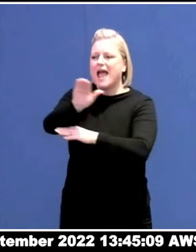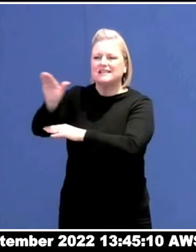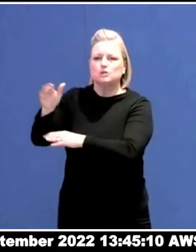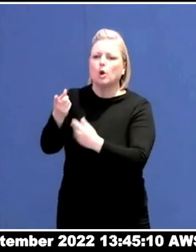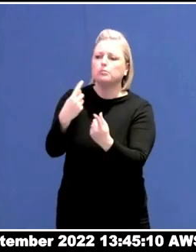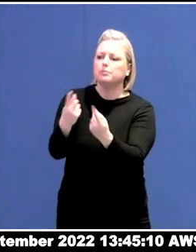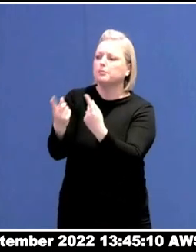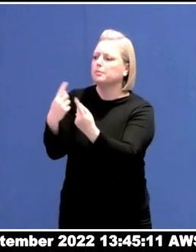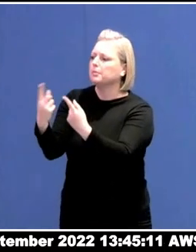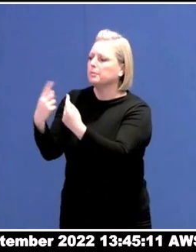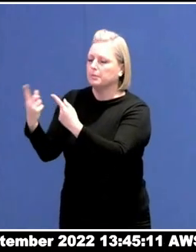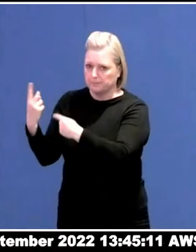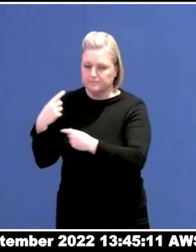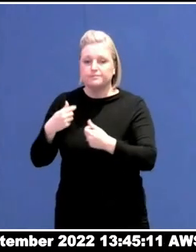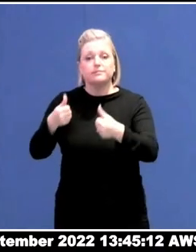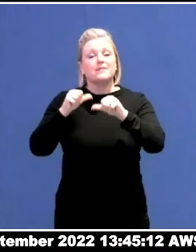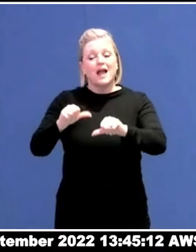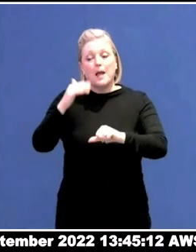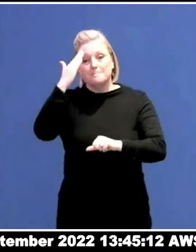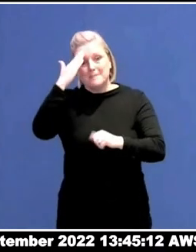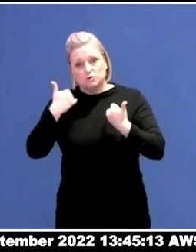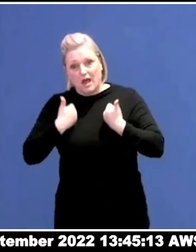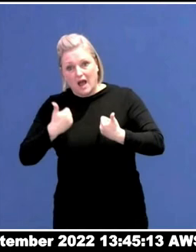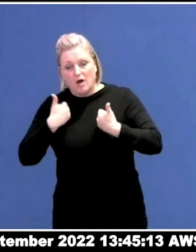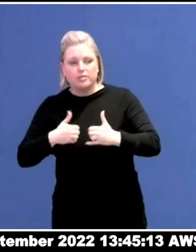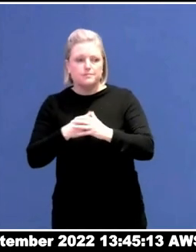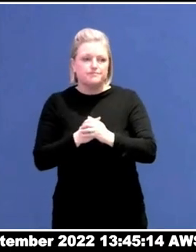especially when it comes to Aboriginal and Torres Strait Islander prisoners, there is a